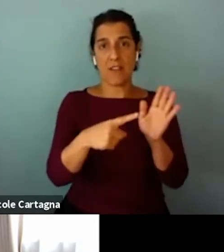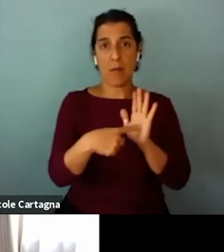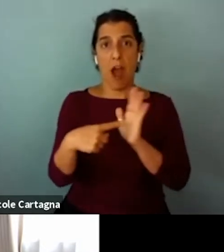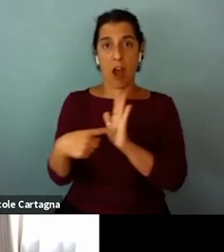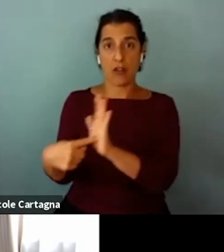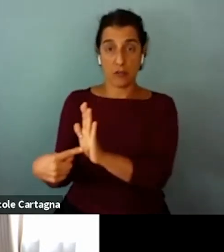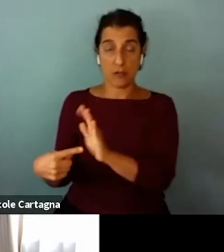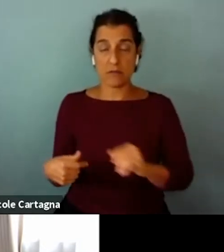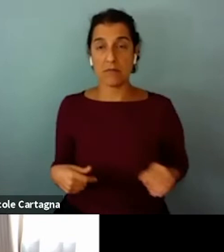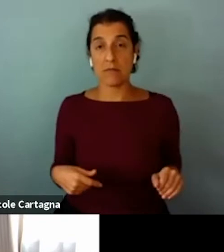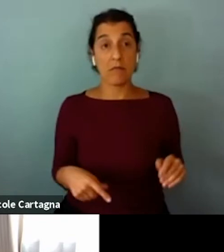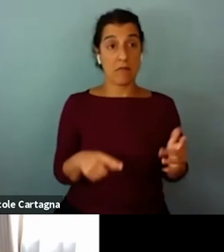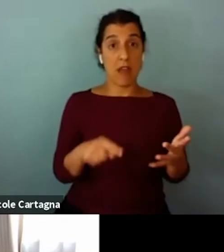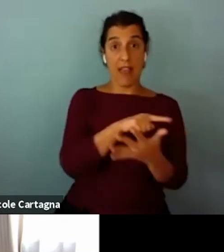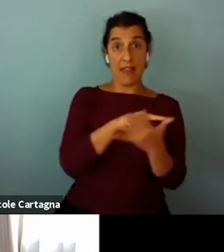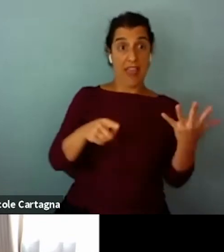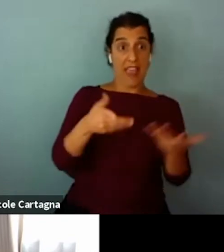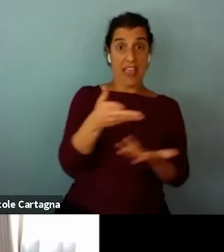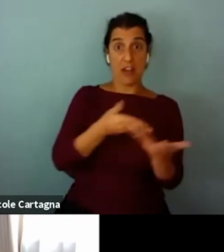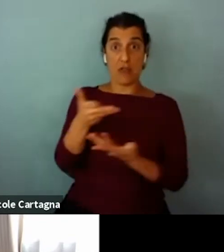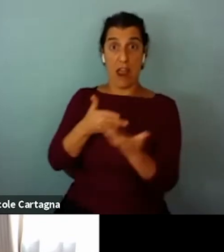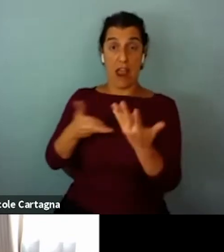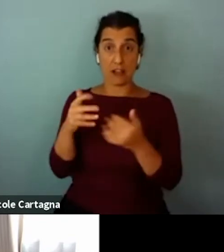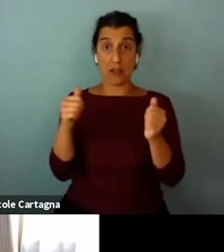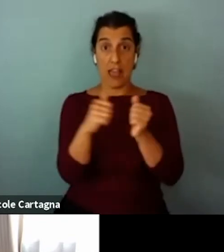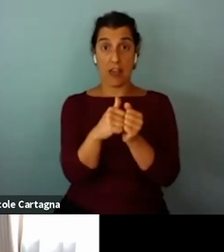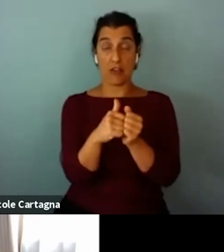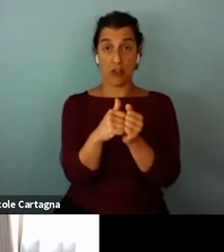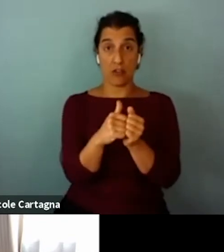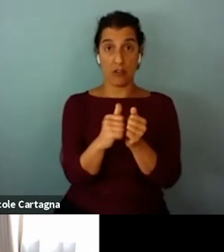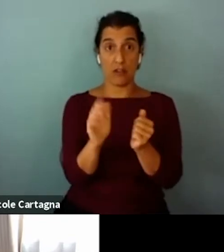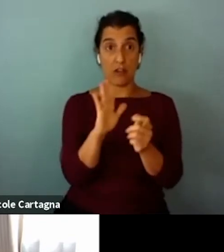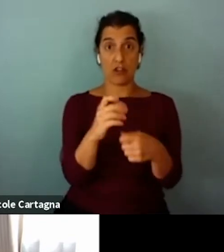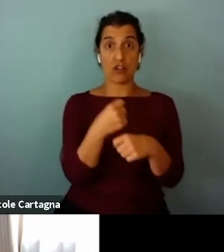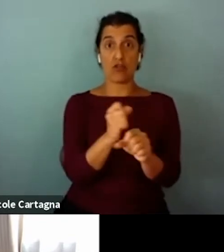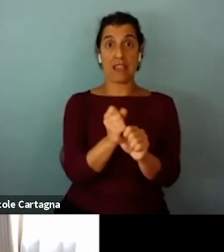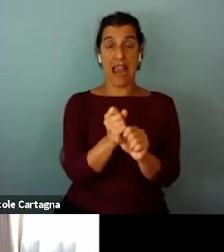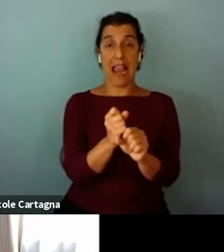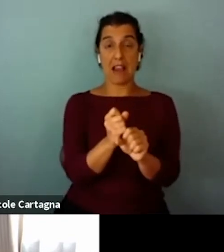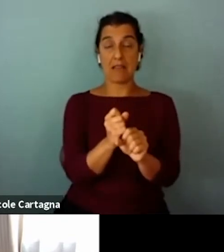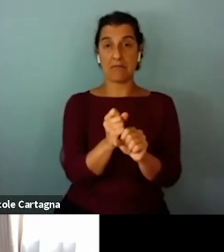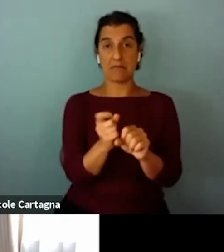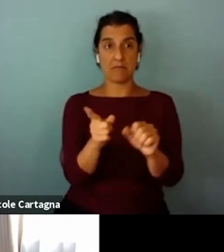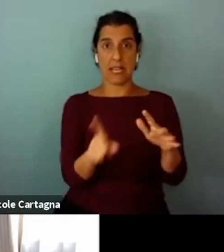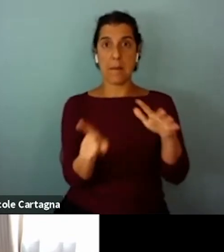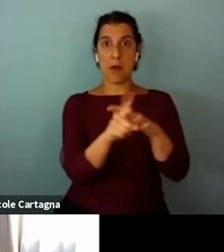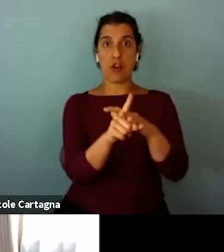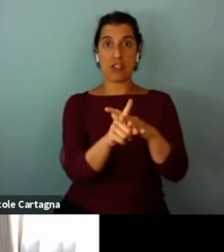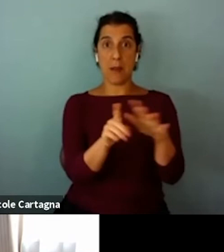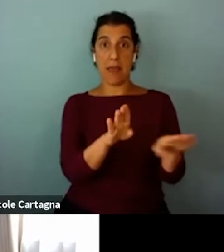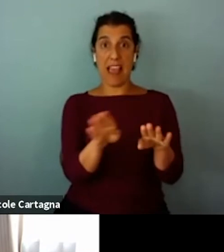these interact together to to create sort of emergent behavior and that's what gives the the